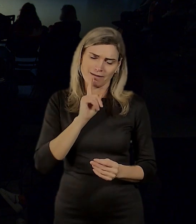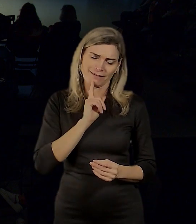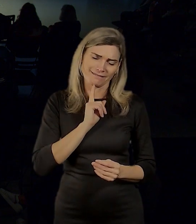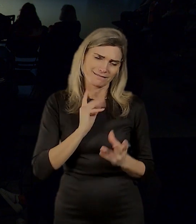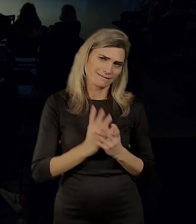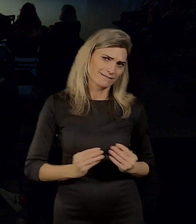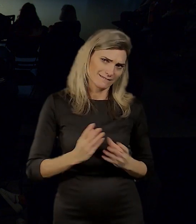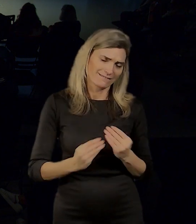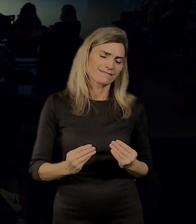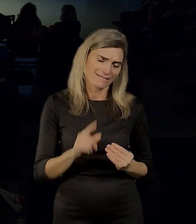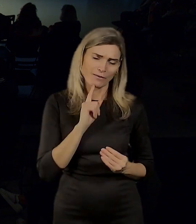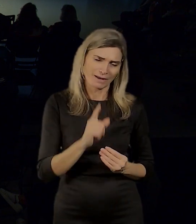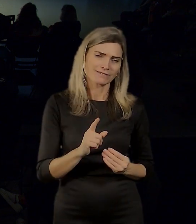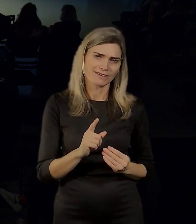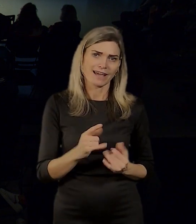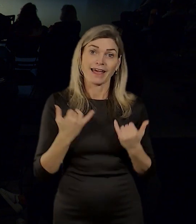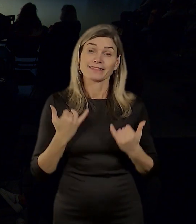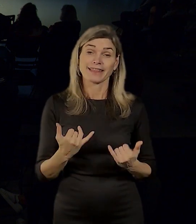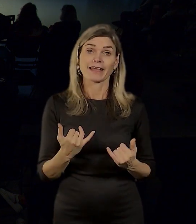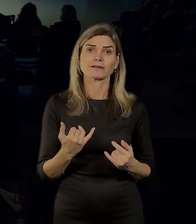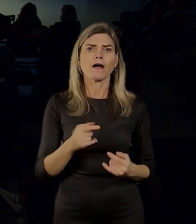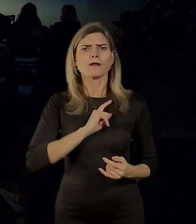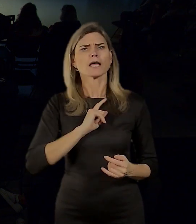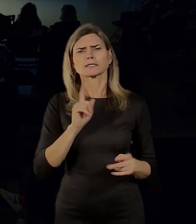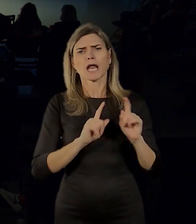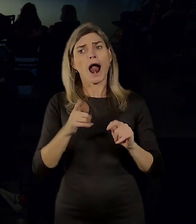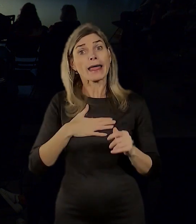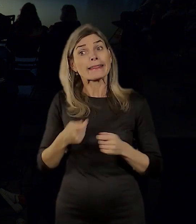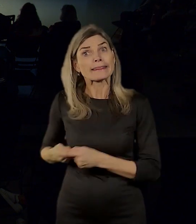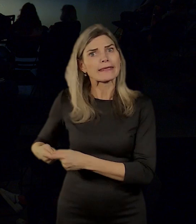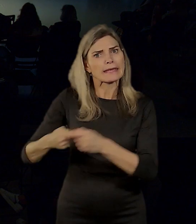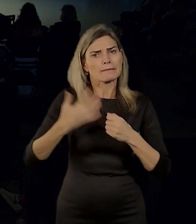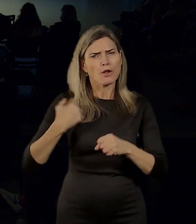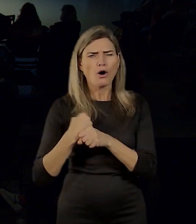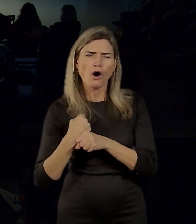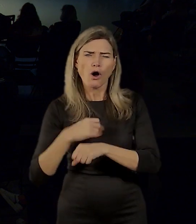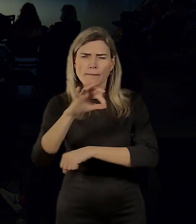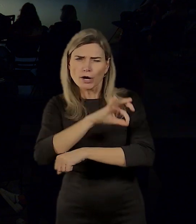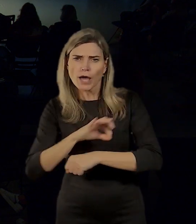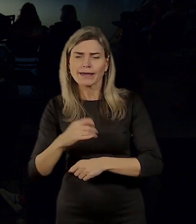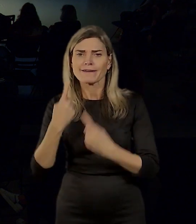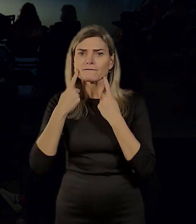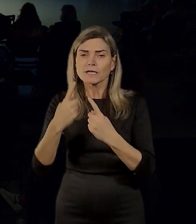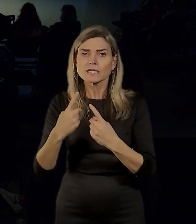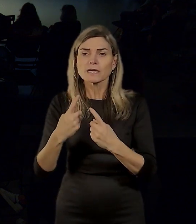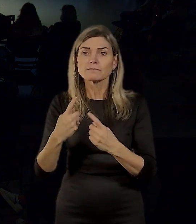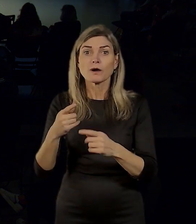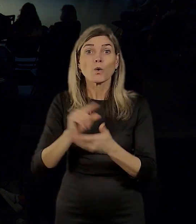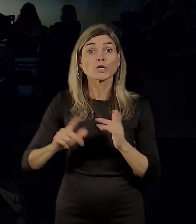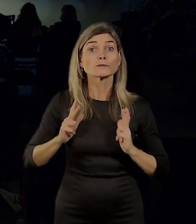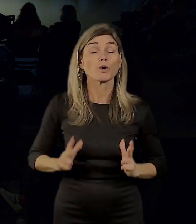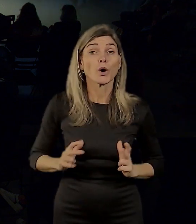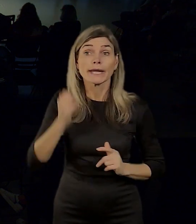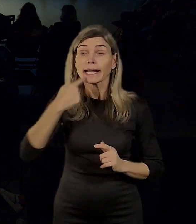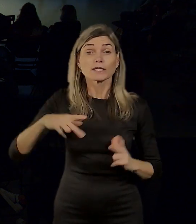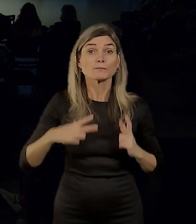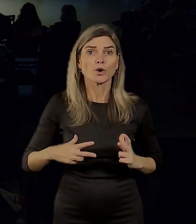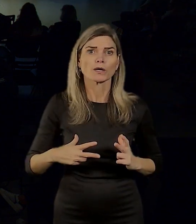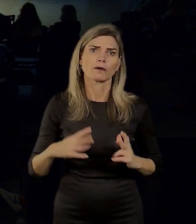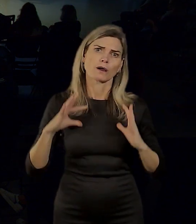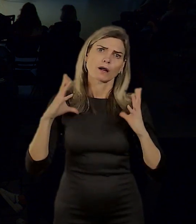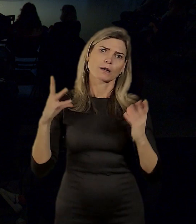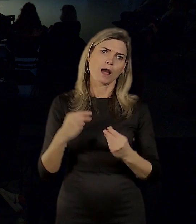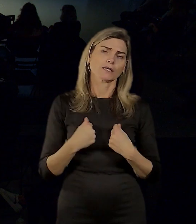It was not easy. It was not months... The development took us